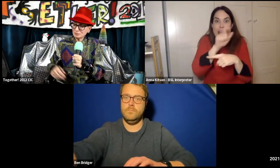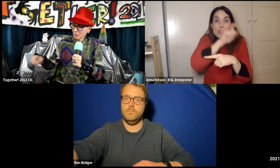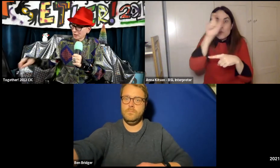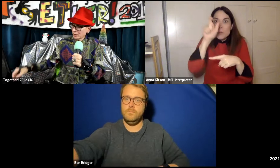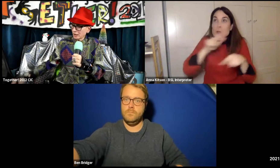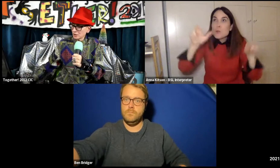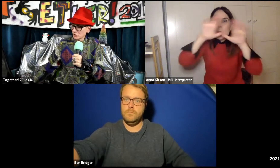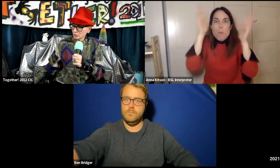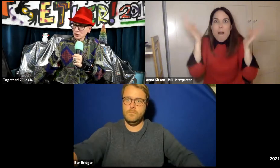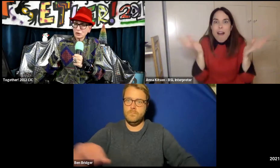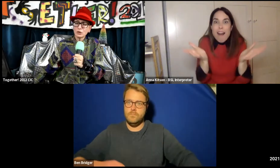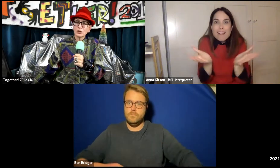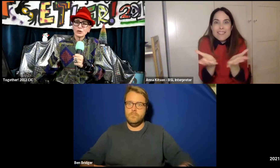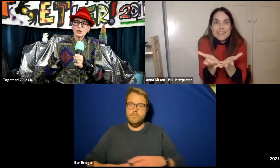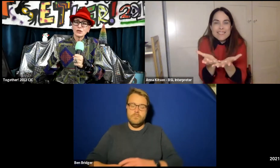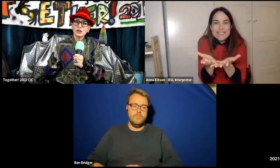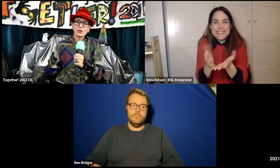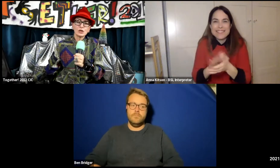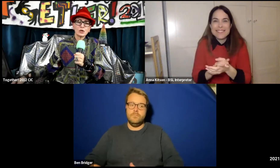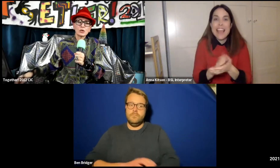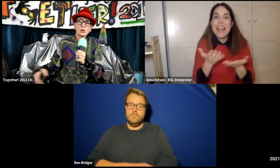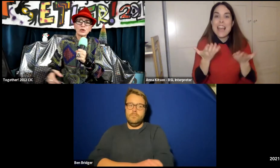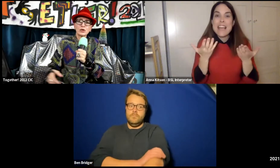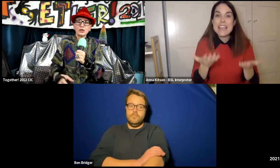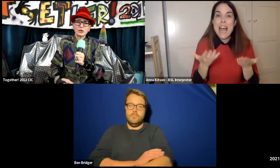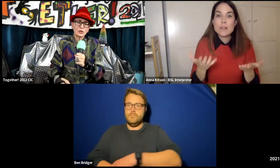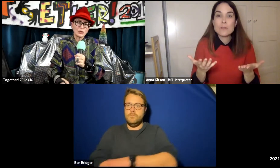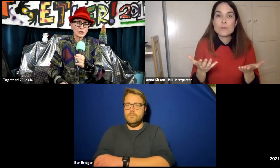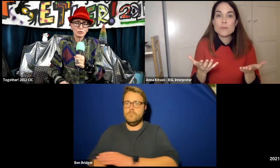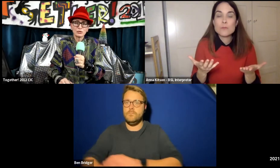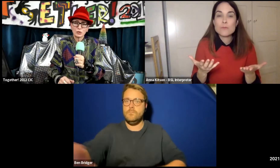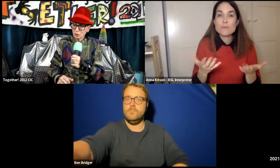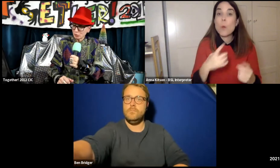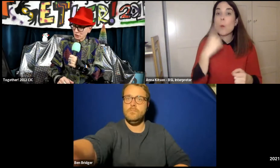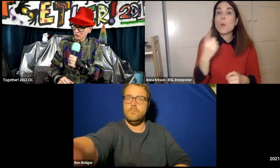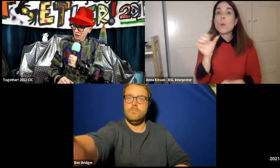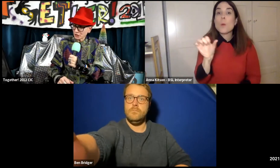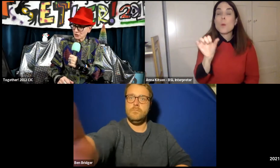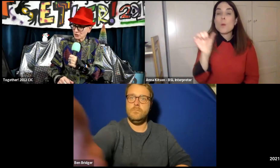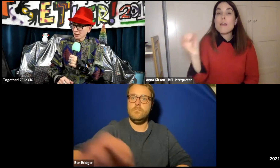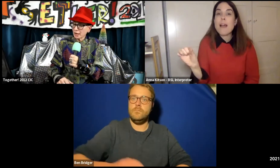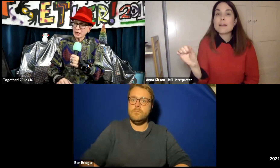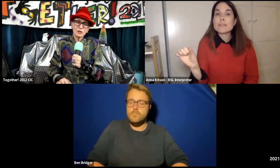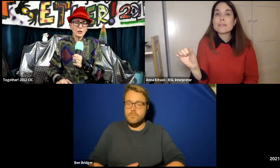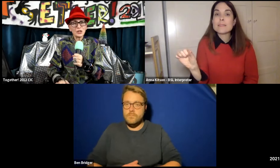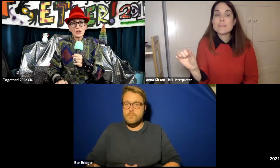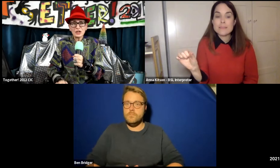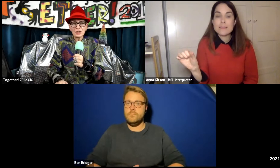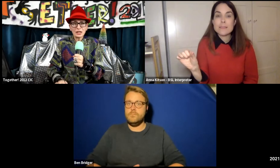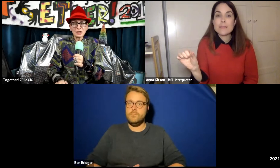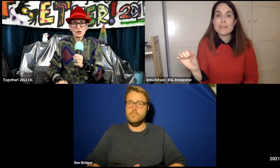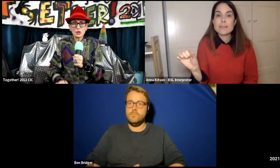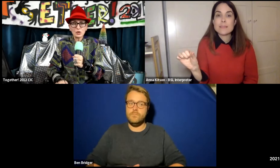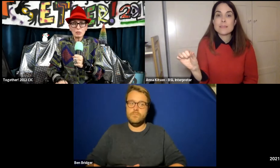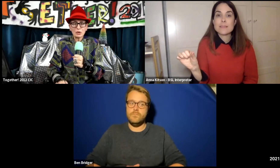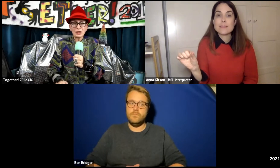I'm going to look to see who I can ask to perform next. I think next on my